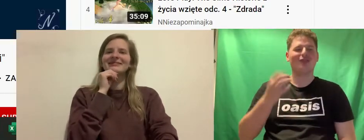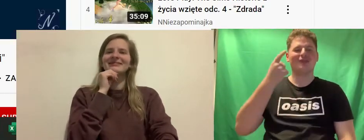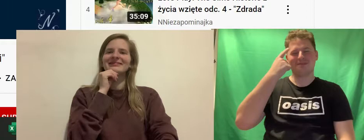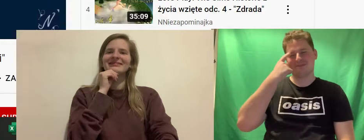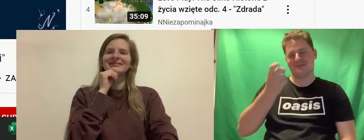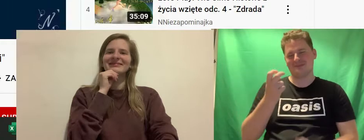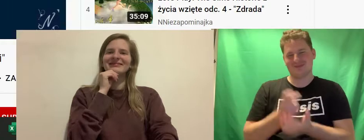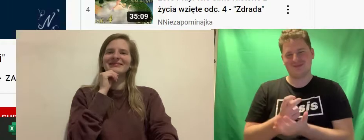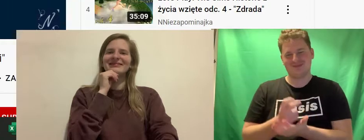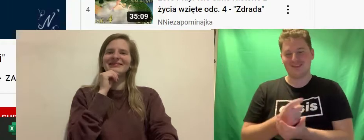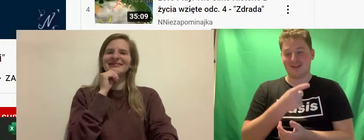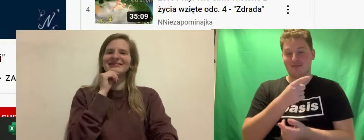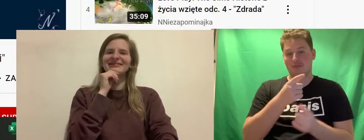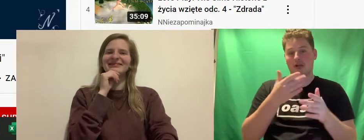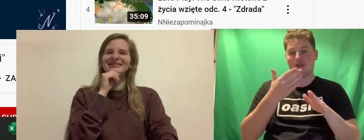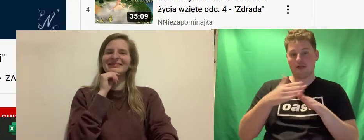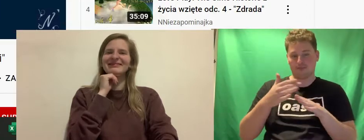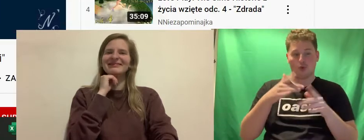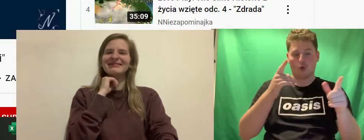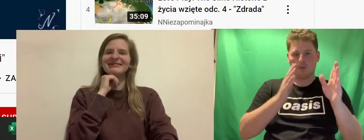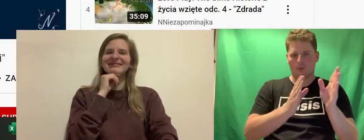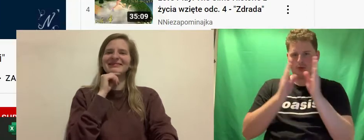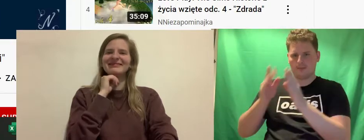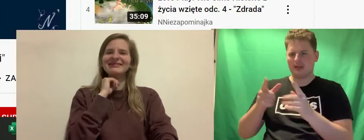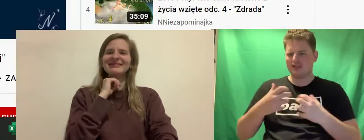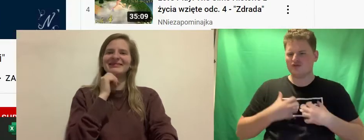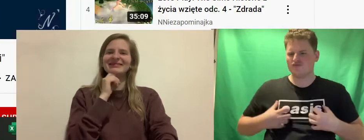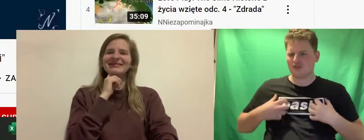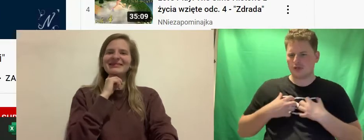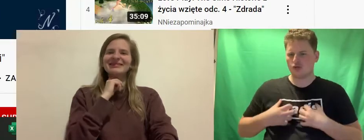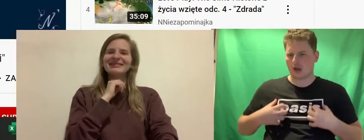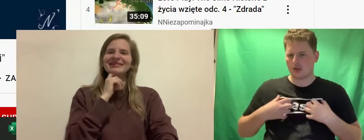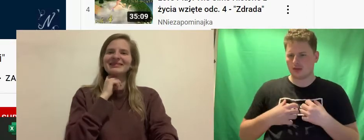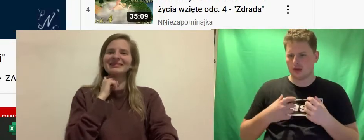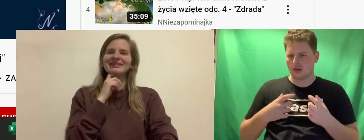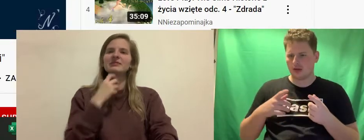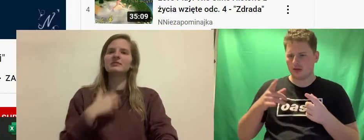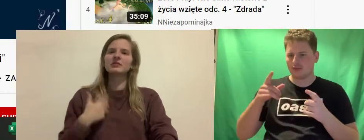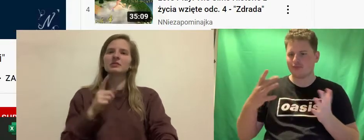A: Hay? oh yeah Fuck ** remember A: and also "Animals" is very similar to "Life"